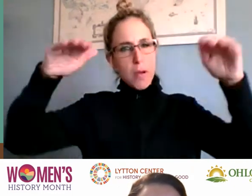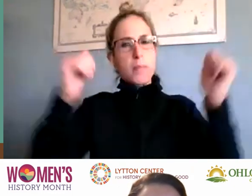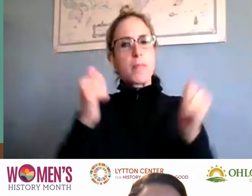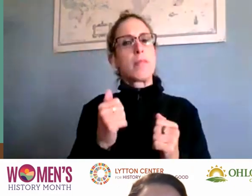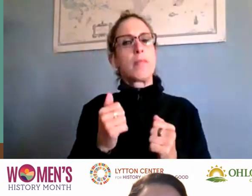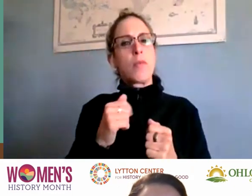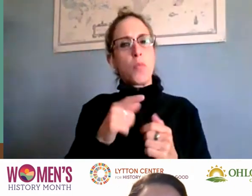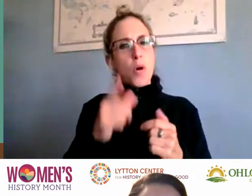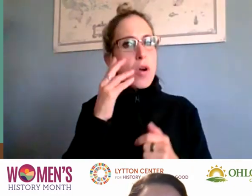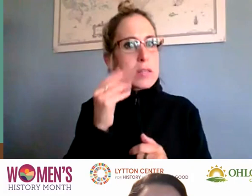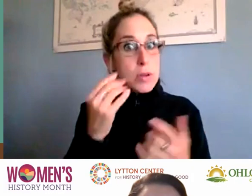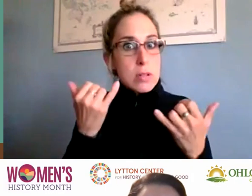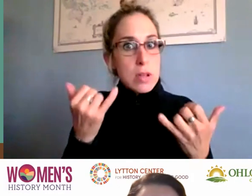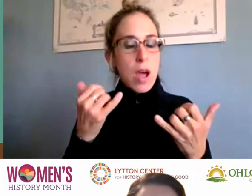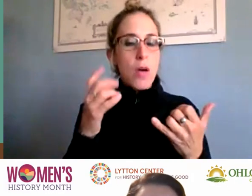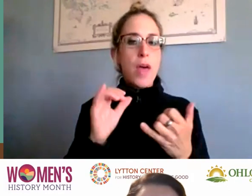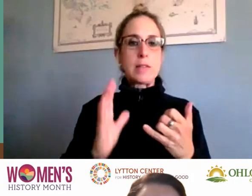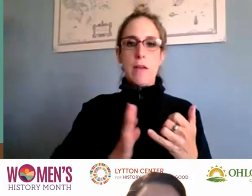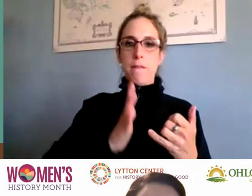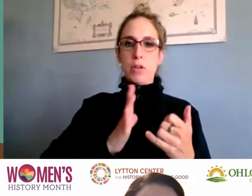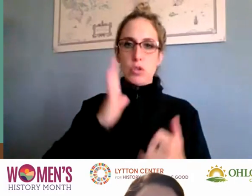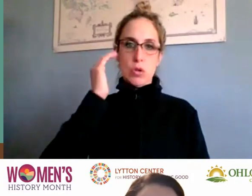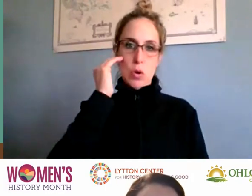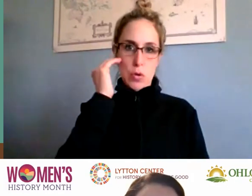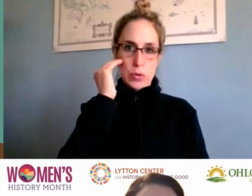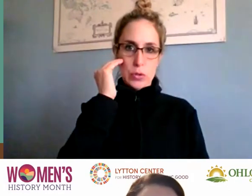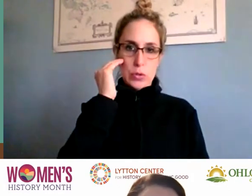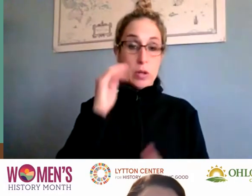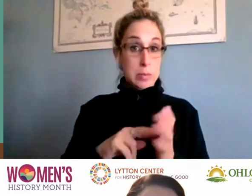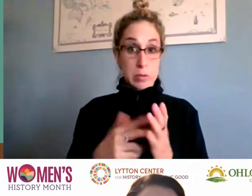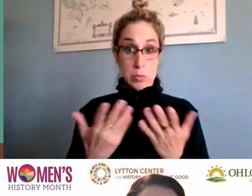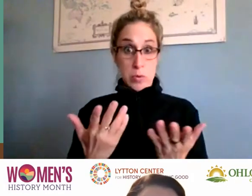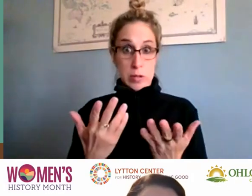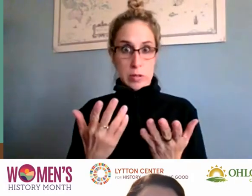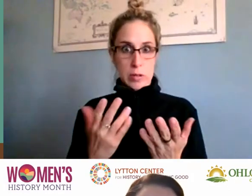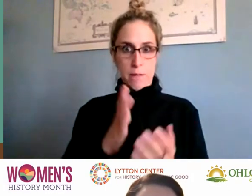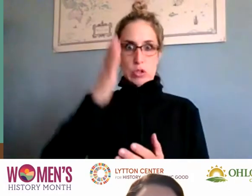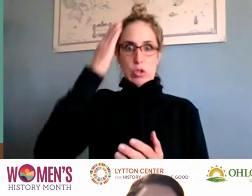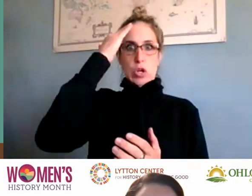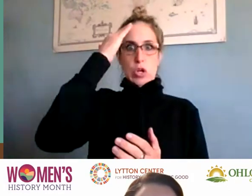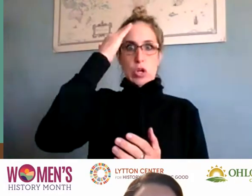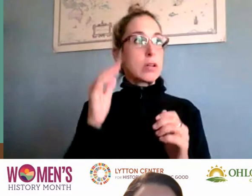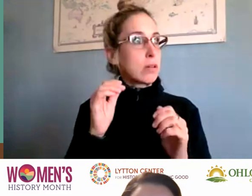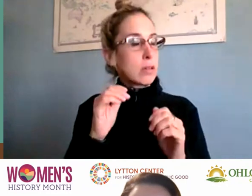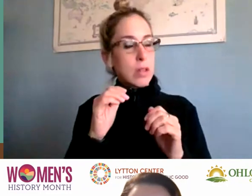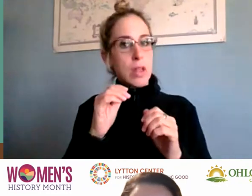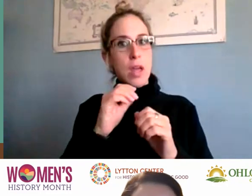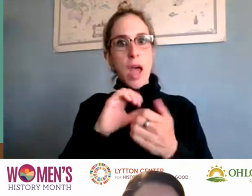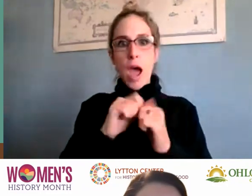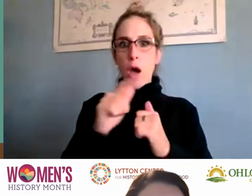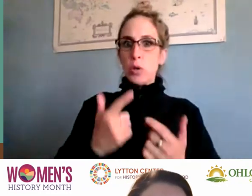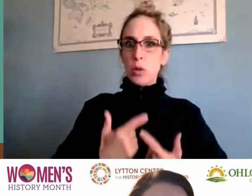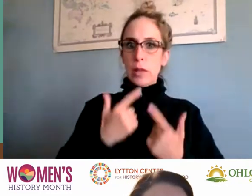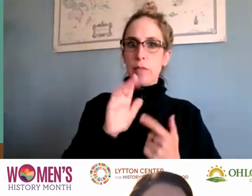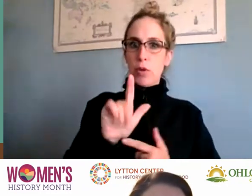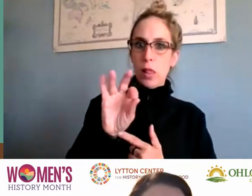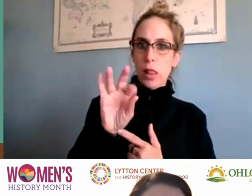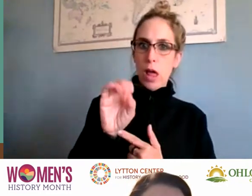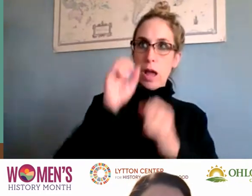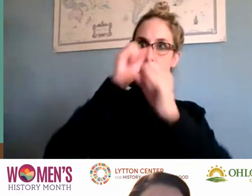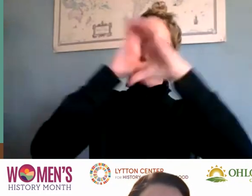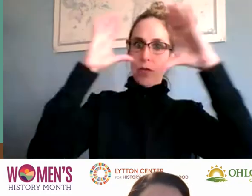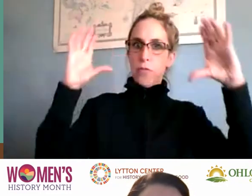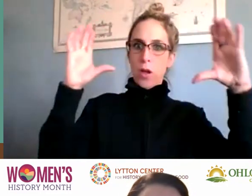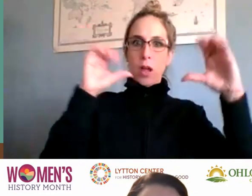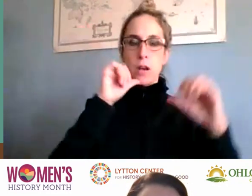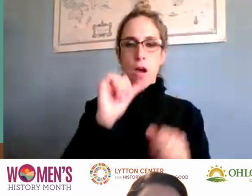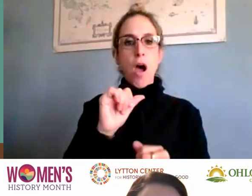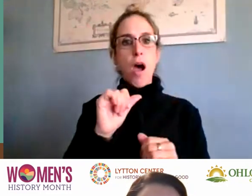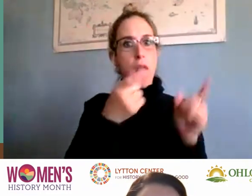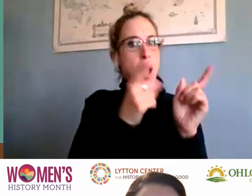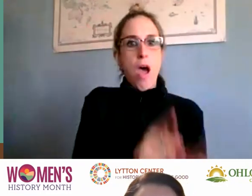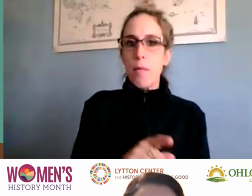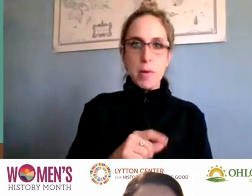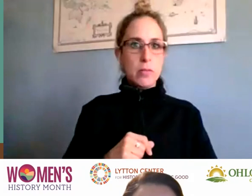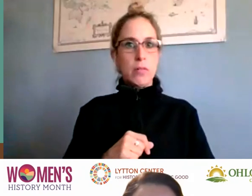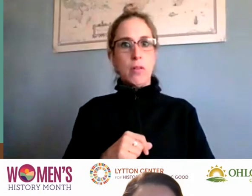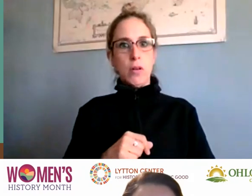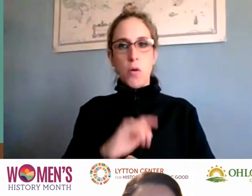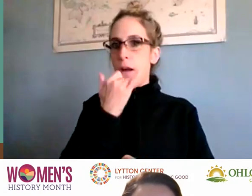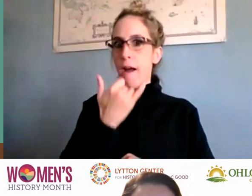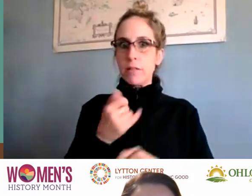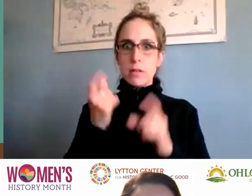Aurora Chang: is official knowledge. So what I mean by that is like can you for can you think of reframing how you live your life as not casual, not accidental, but actually as